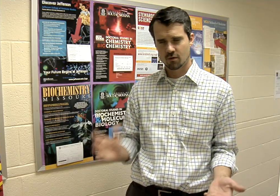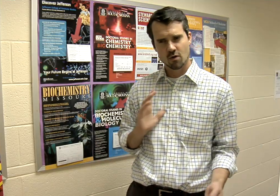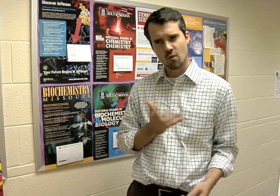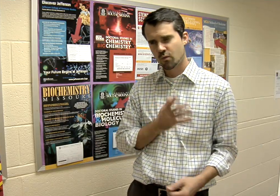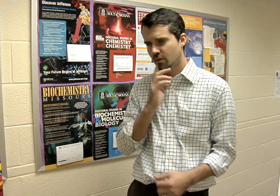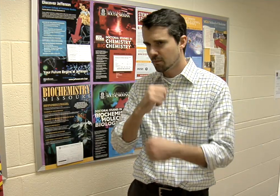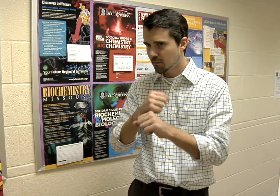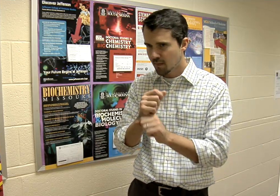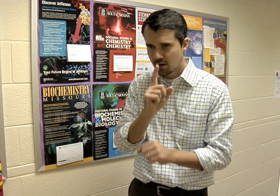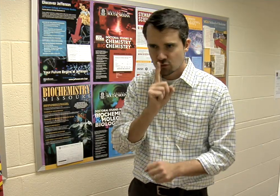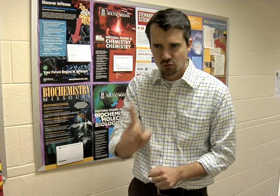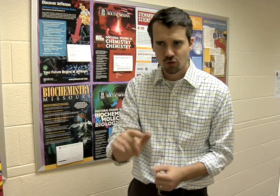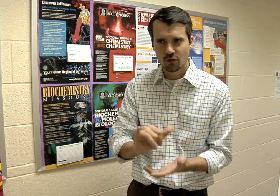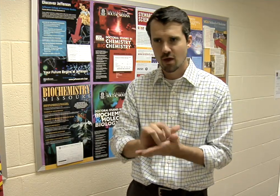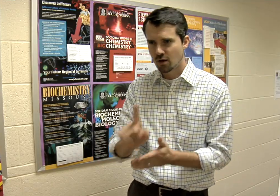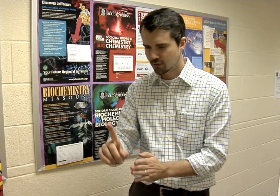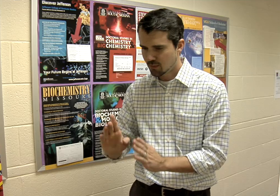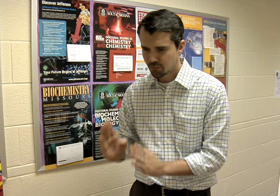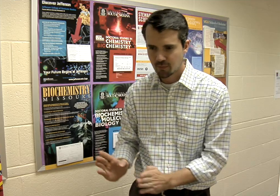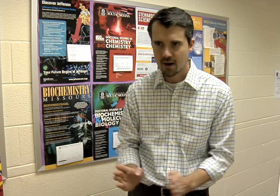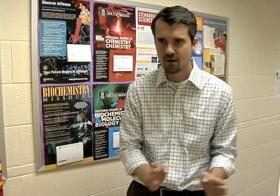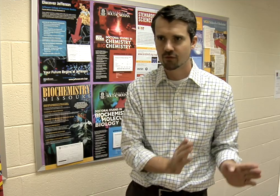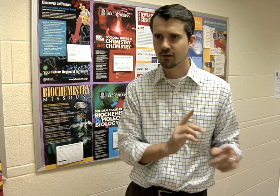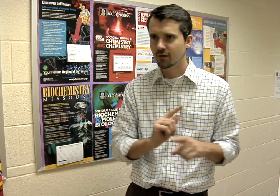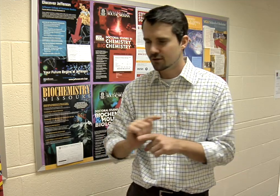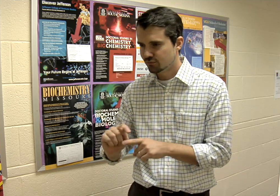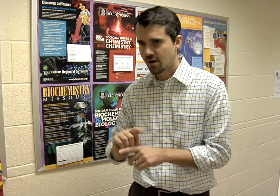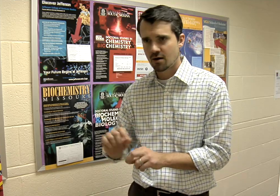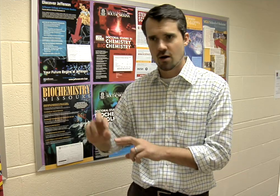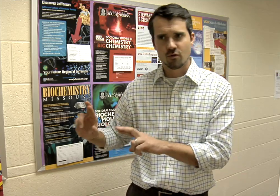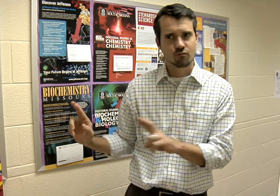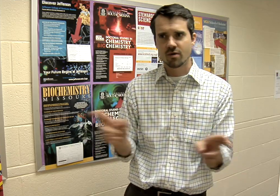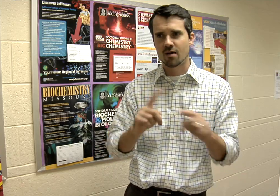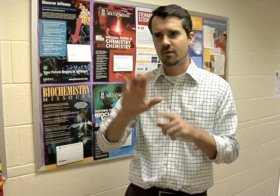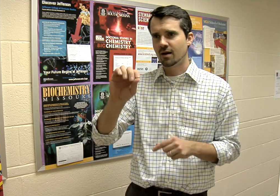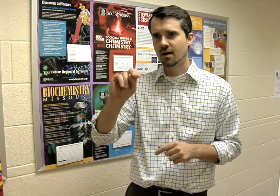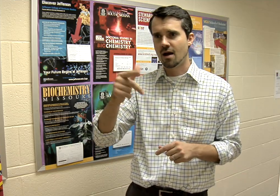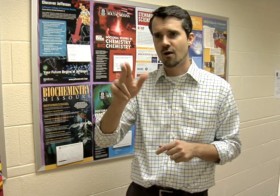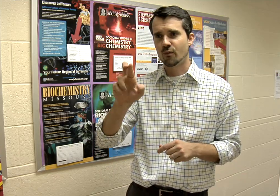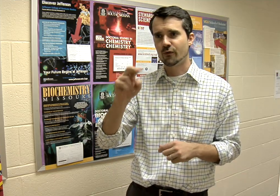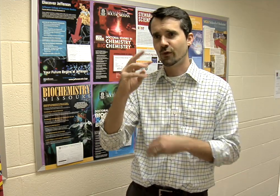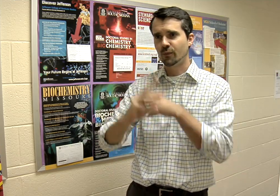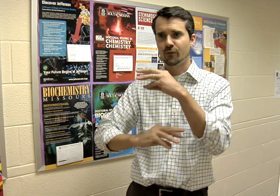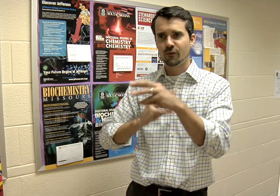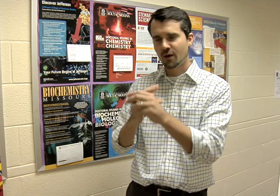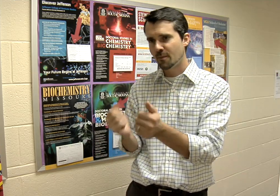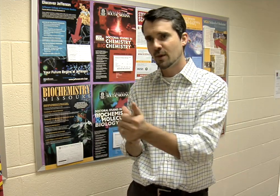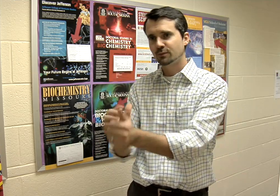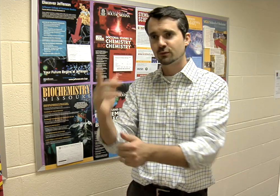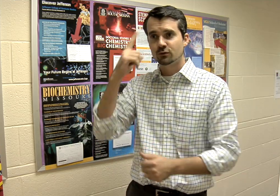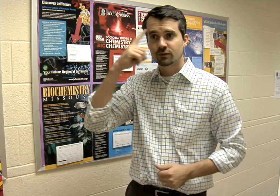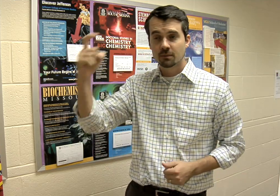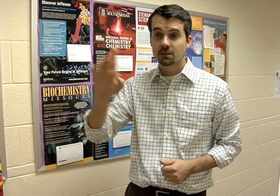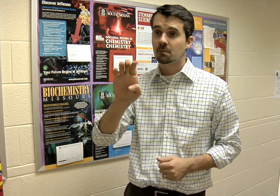we will make sure that you are prepared, trained, and ready to conquer the world, pursuing your dreams --